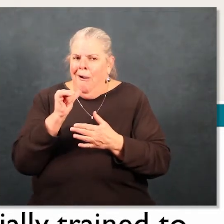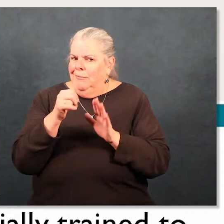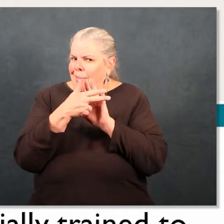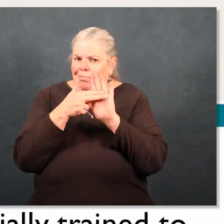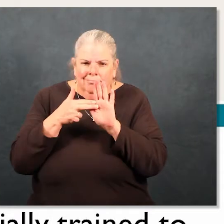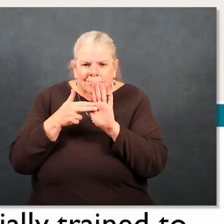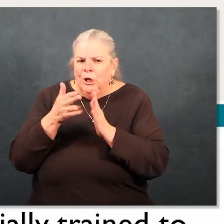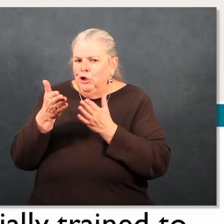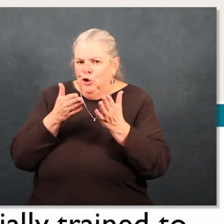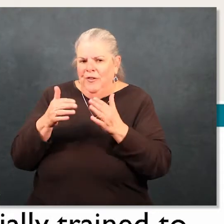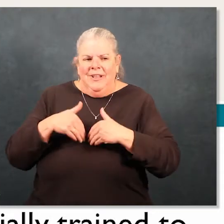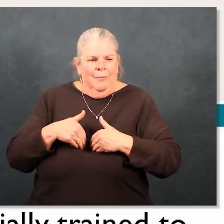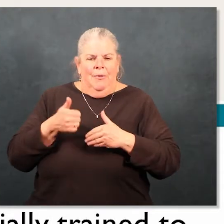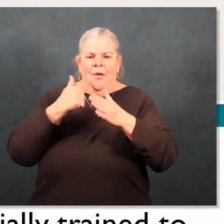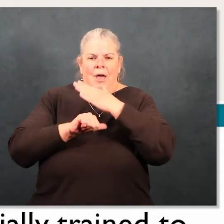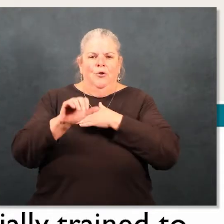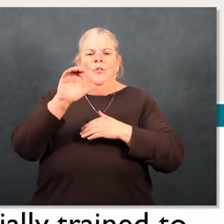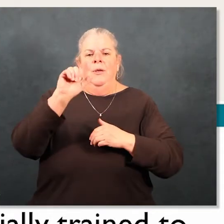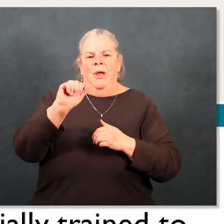under the Americans with Disabilities Act.